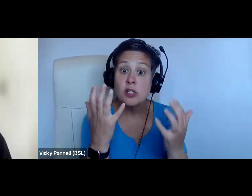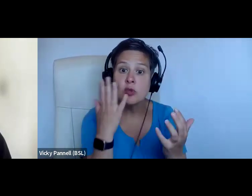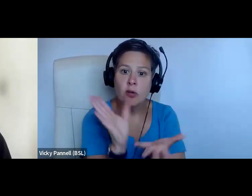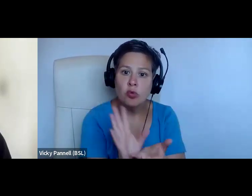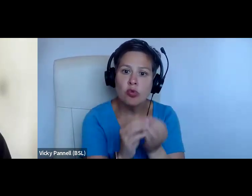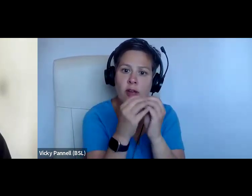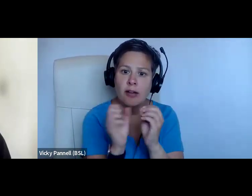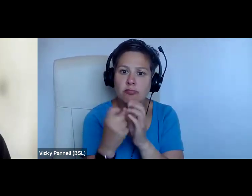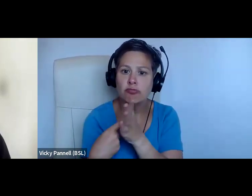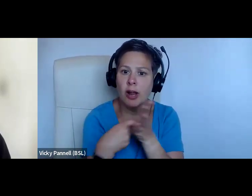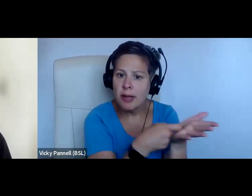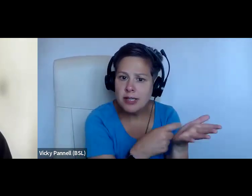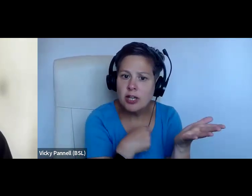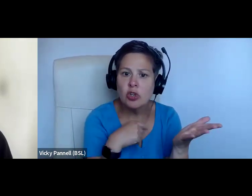among the stakeholders. You want to get people